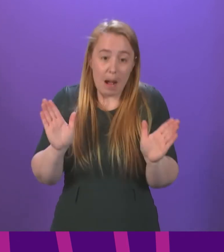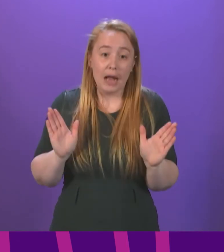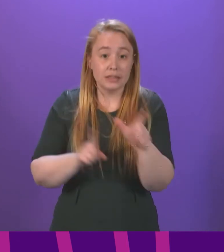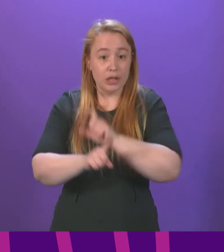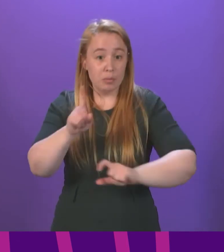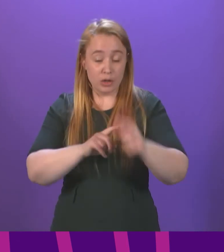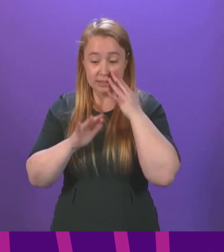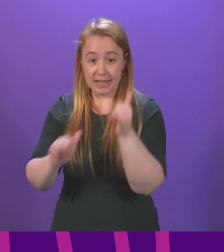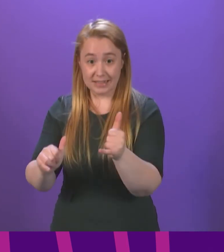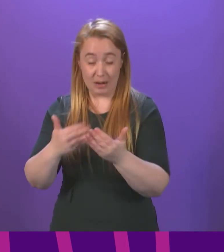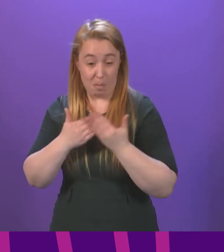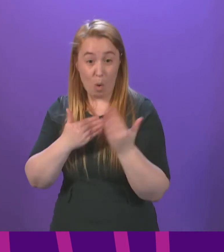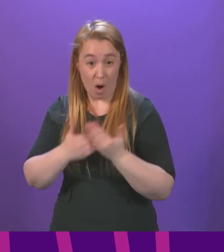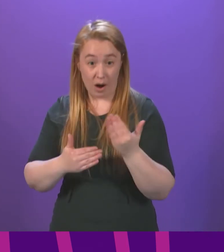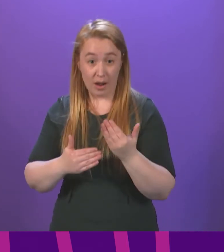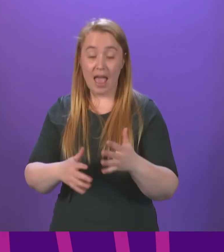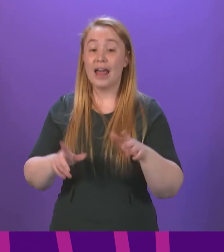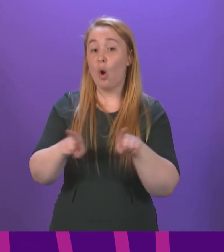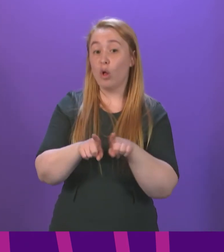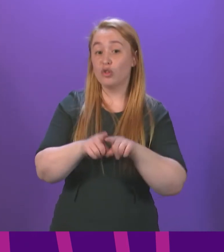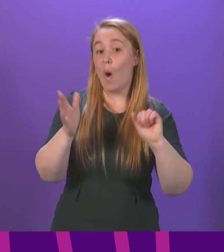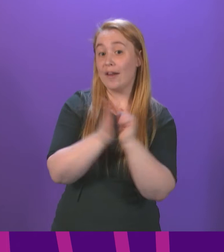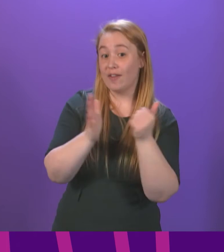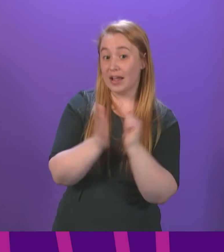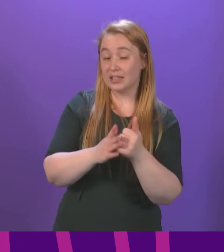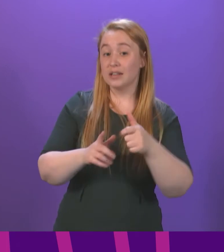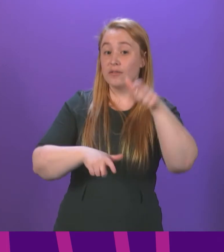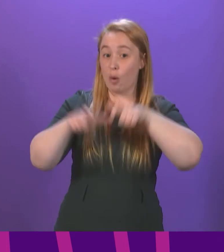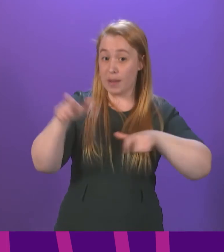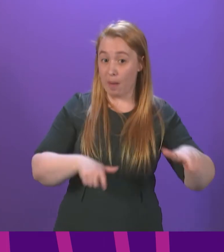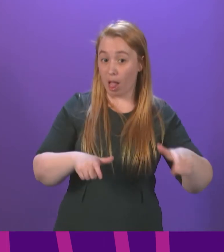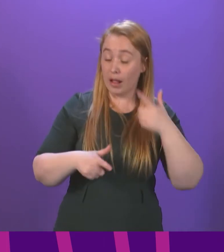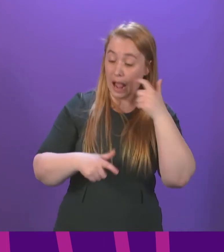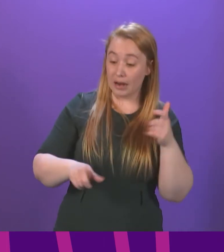to advertise it to local people, especially as restrictions lift? After all the effort